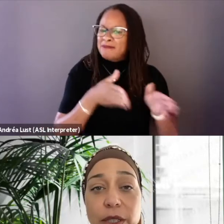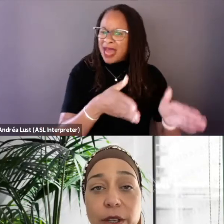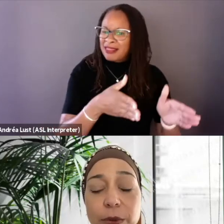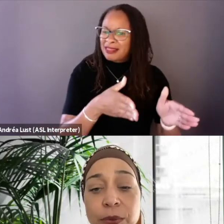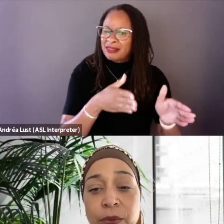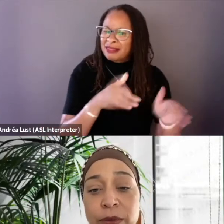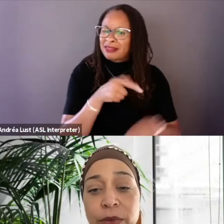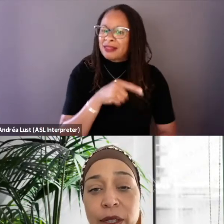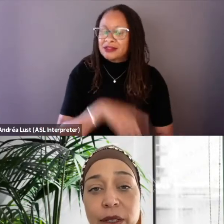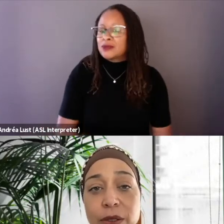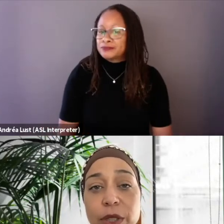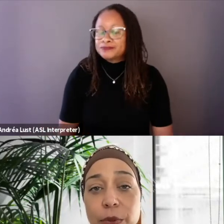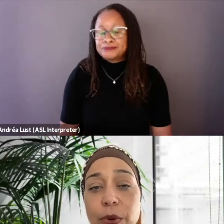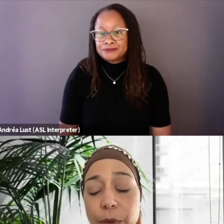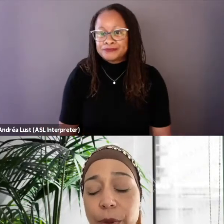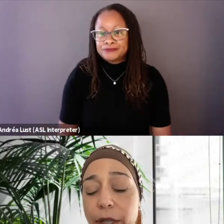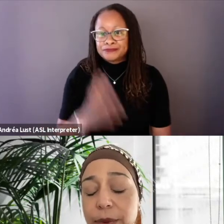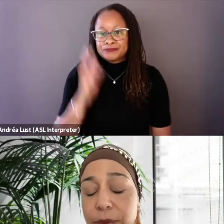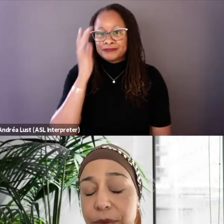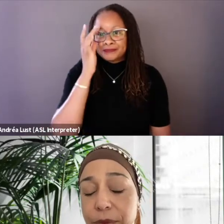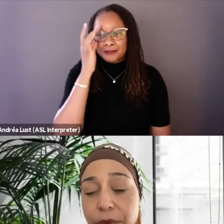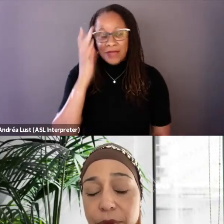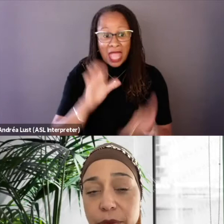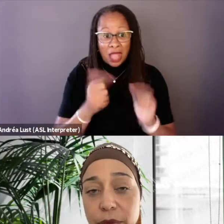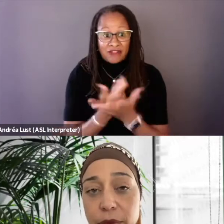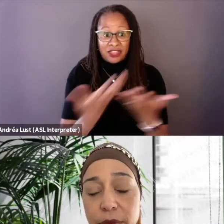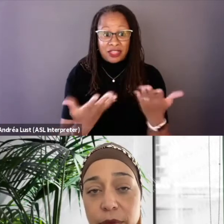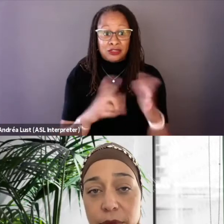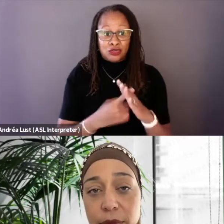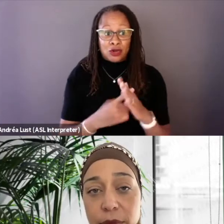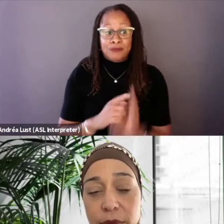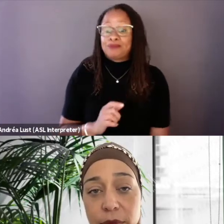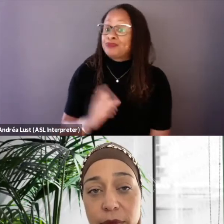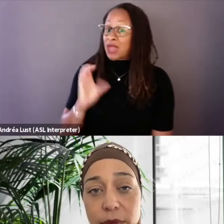So- Yeah, in thinking about storytelling,